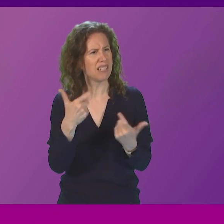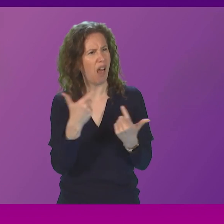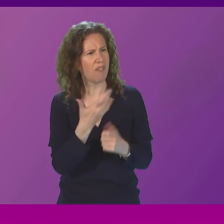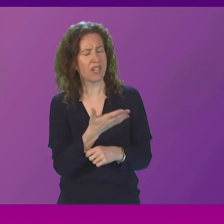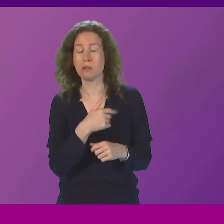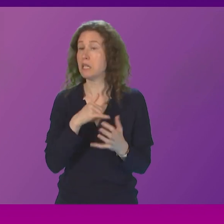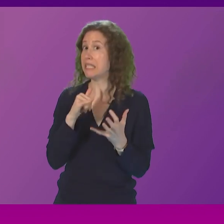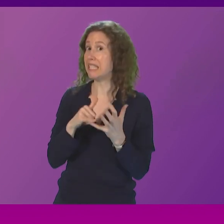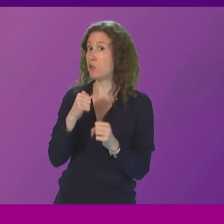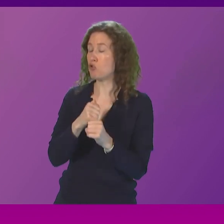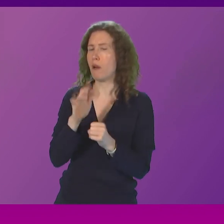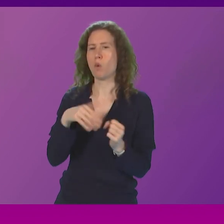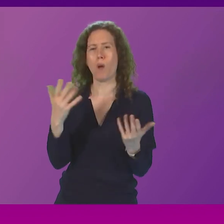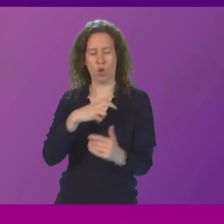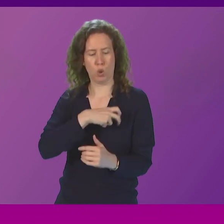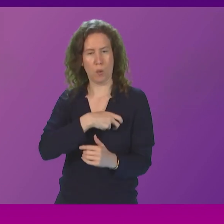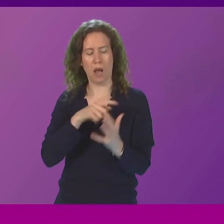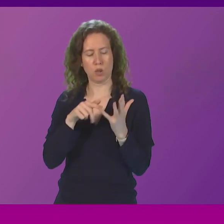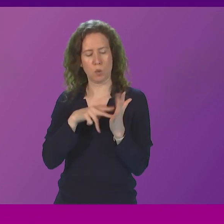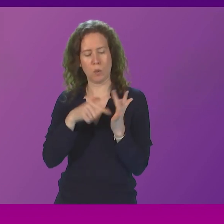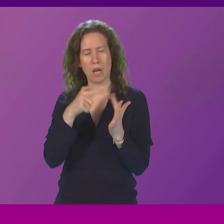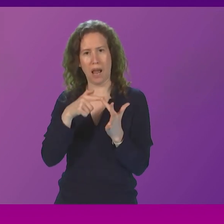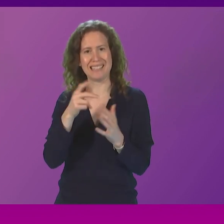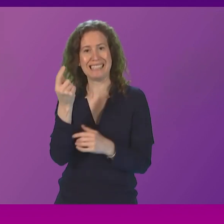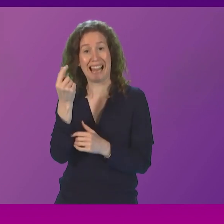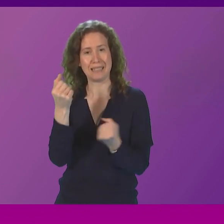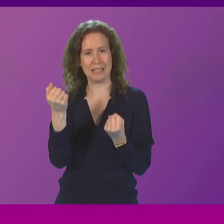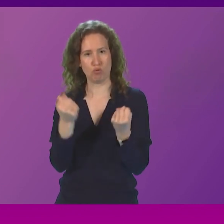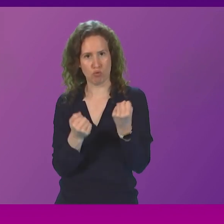Steven Grant of Unite Glasgow taxi drivers said: